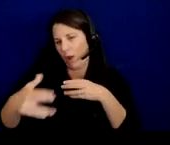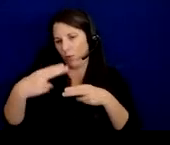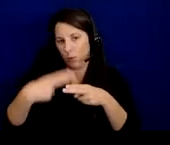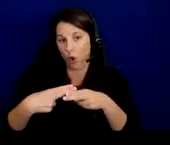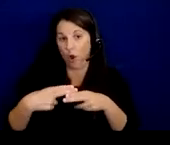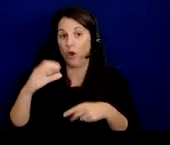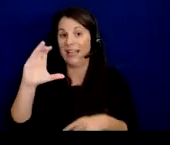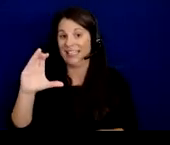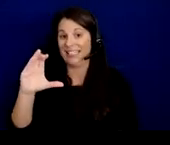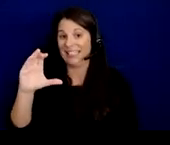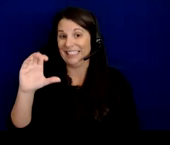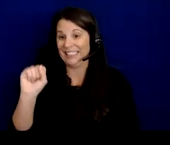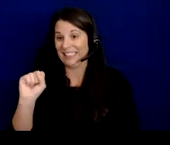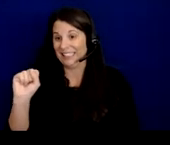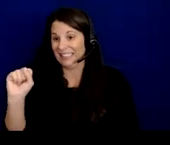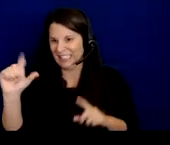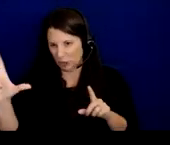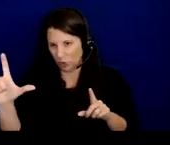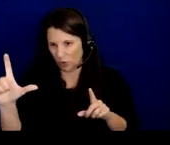it comes from Salem State University in Massachusetts.